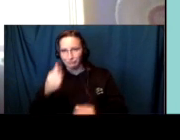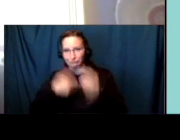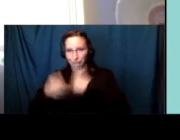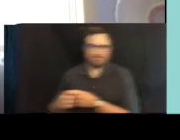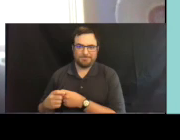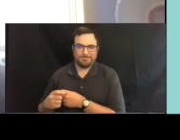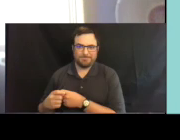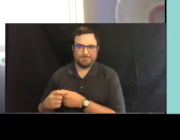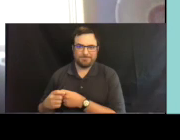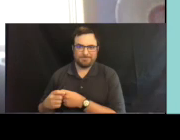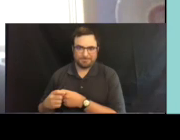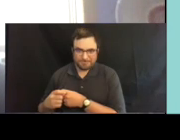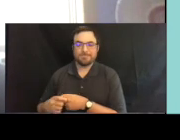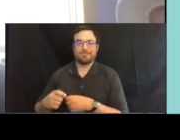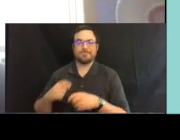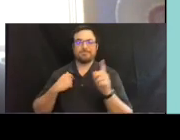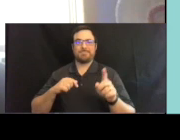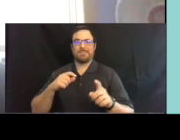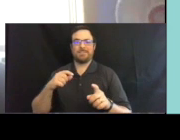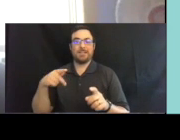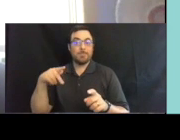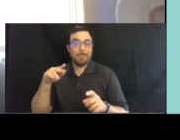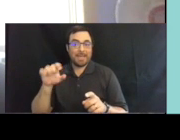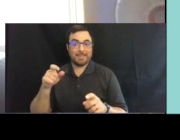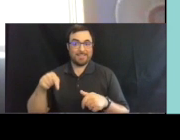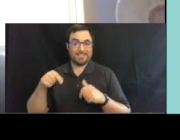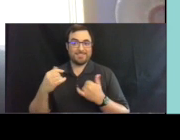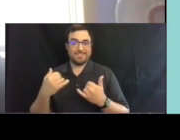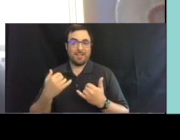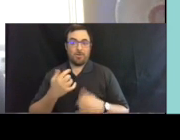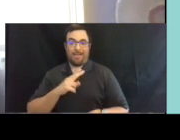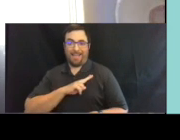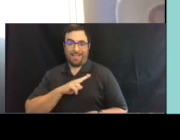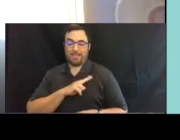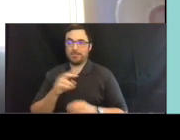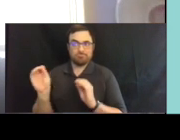Heidi: and Patti this is Heidi. I don't see any questions in the chat, so we're good to move on.